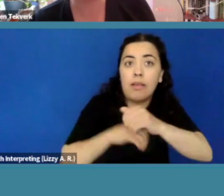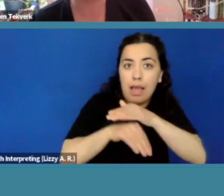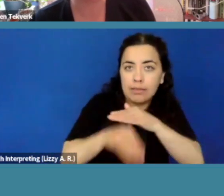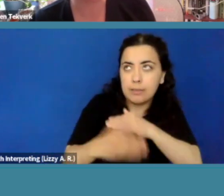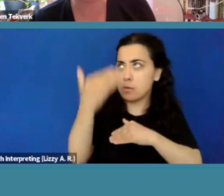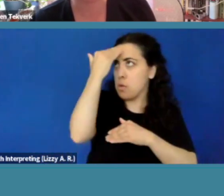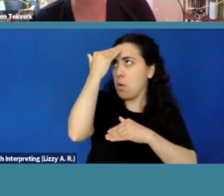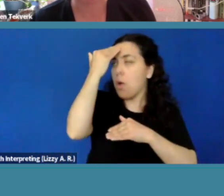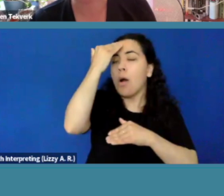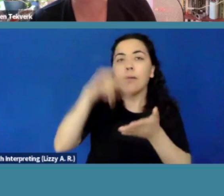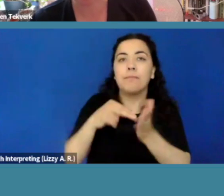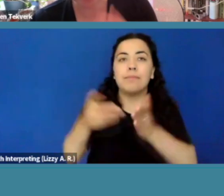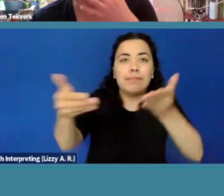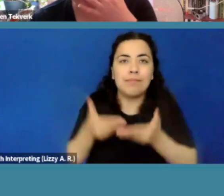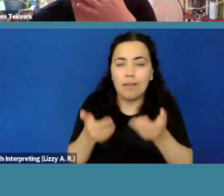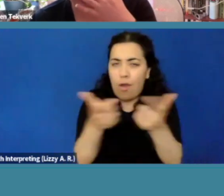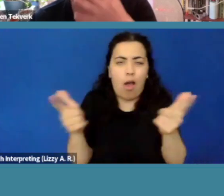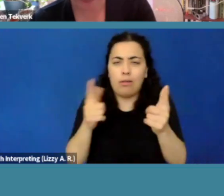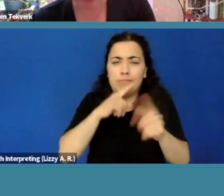the needs of all of your learners.